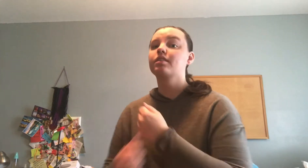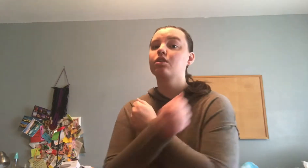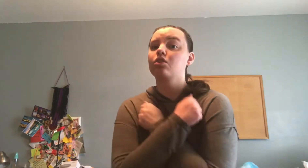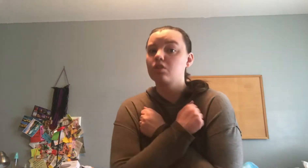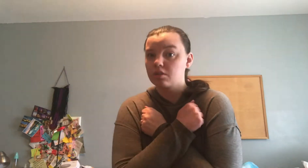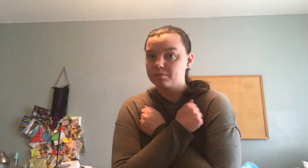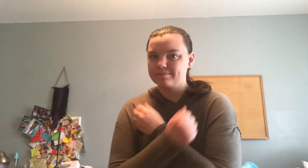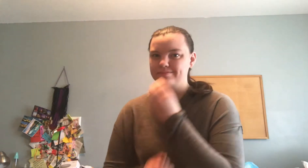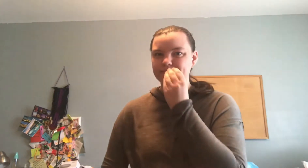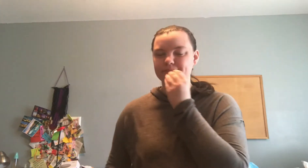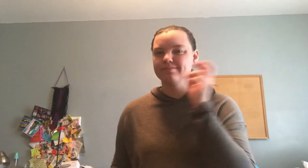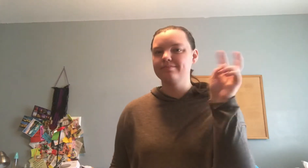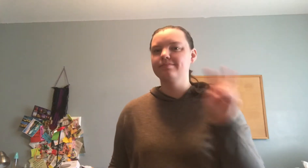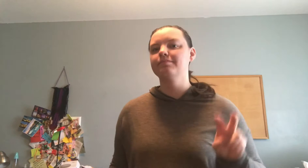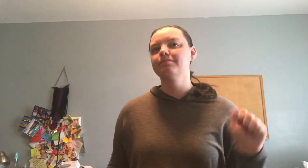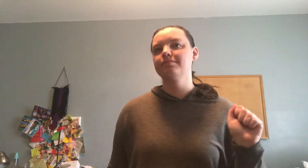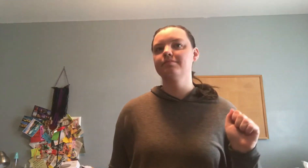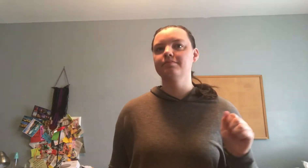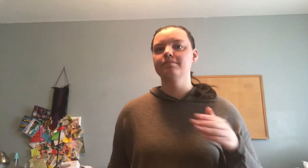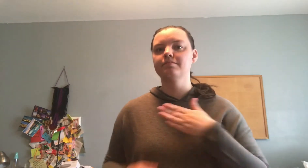We love to eat pizza.